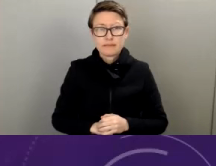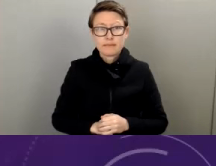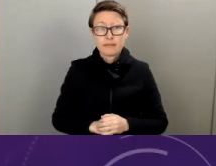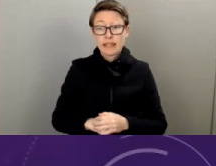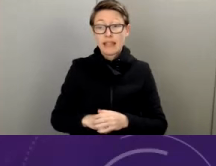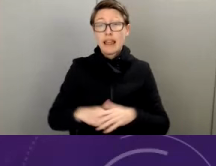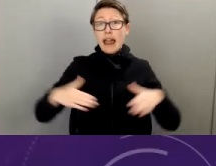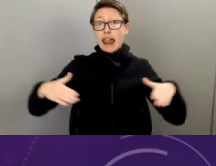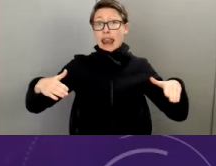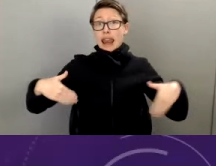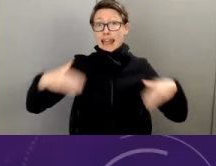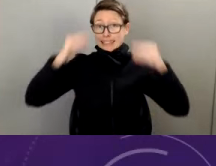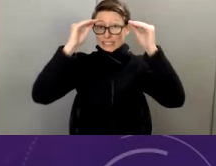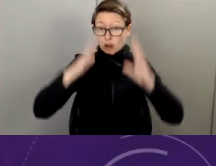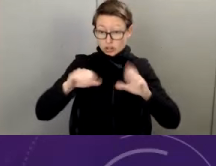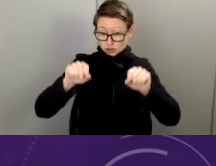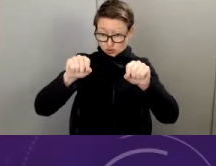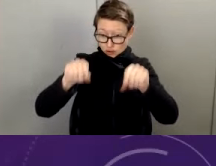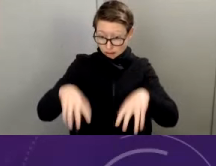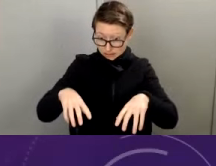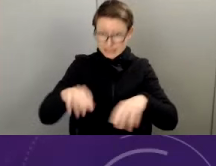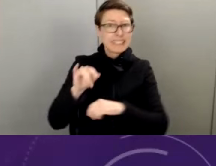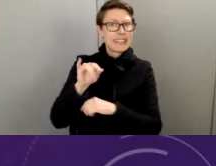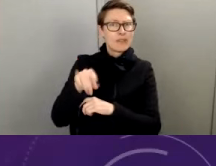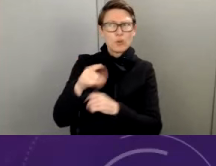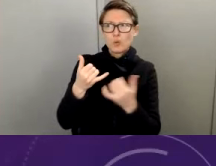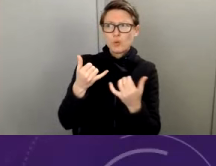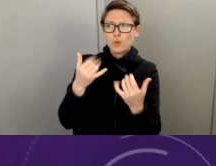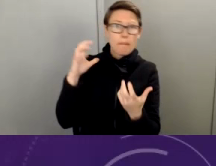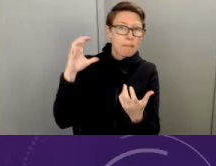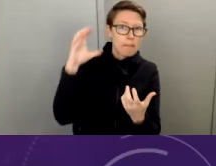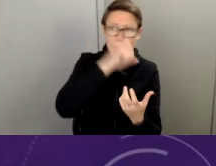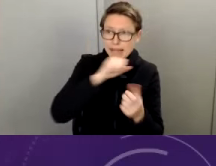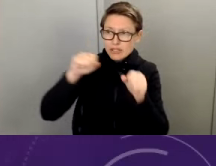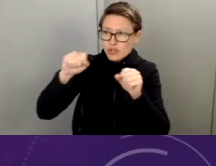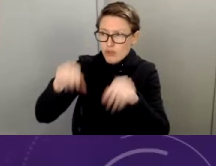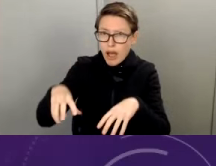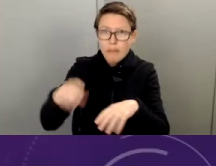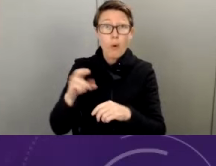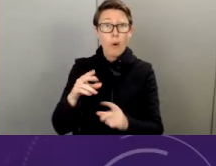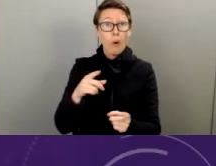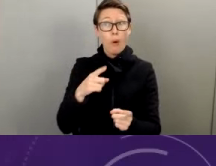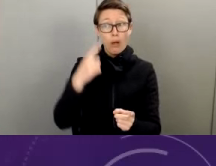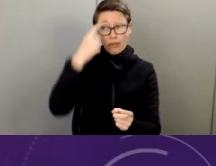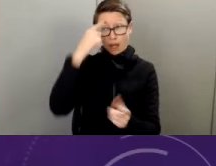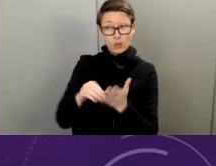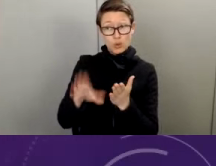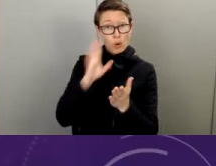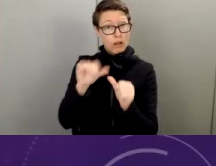If you still have drops that either you missed or maybe you thought the student was still going to be attending. But they never did.